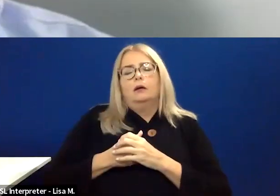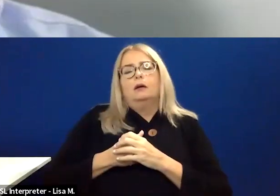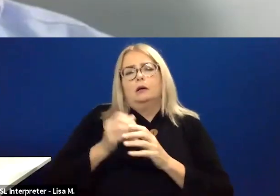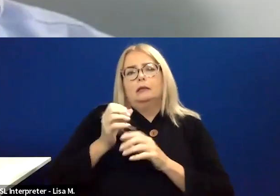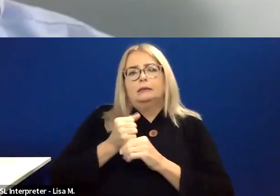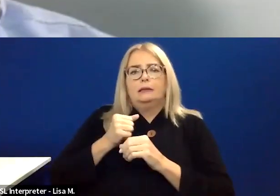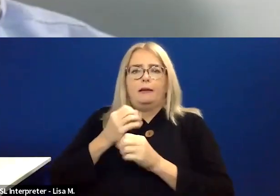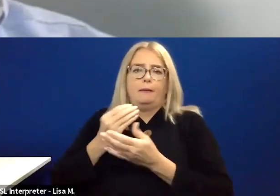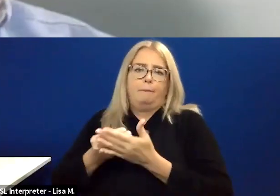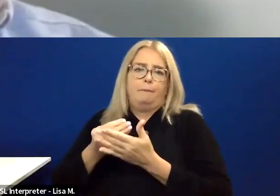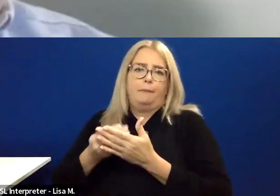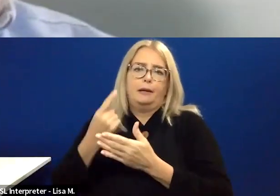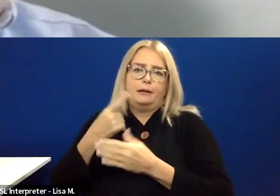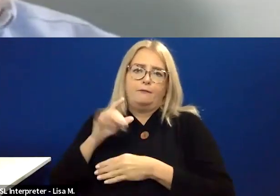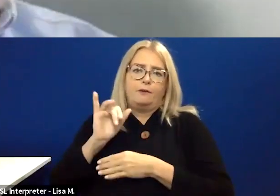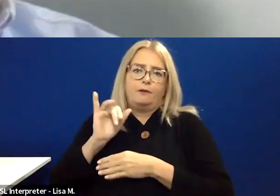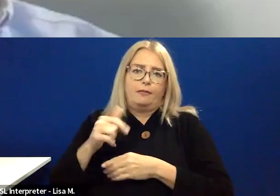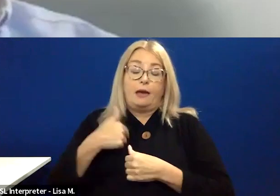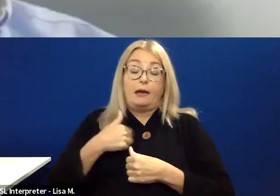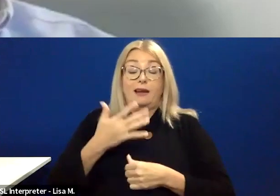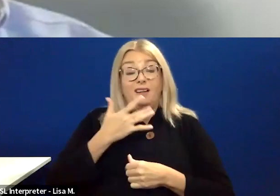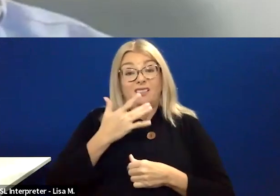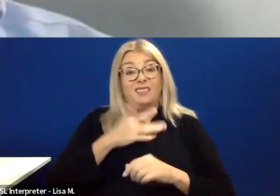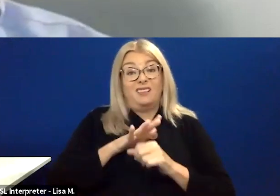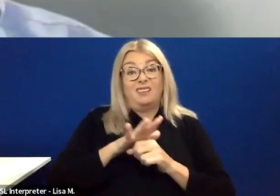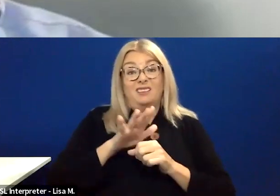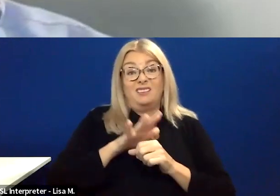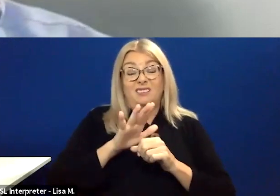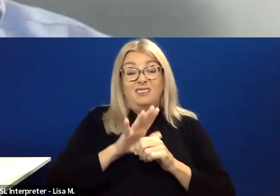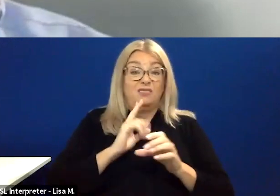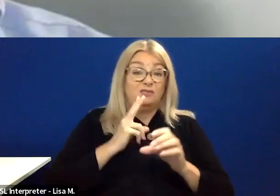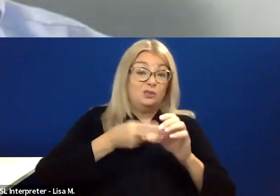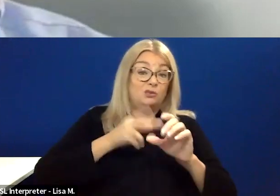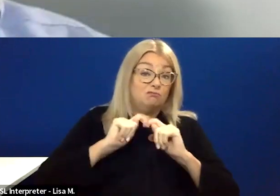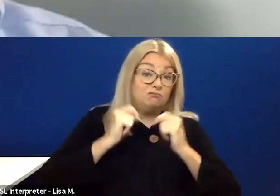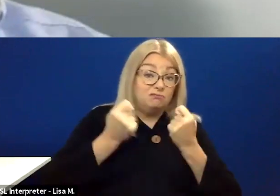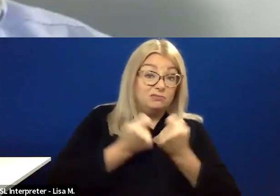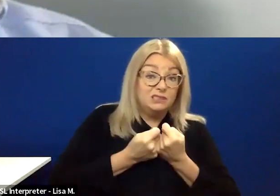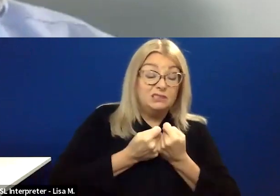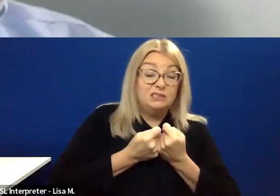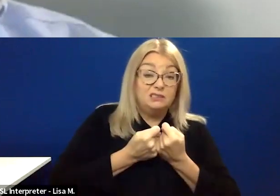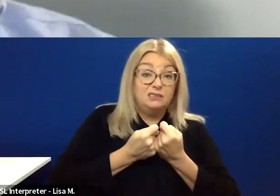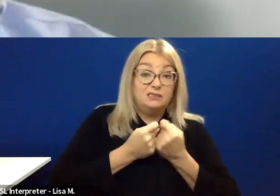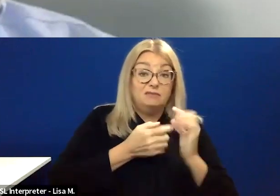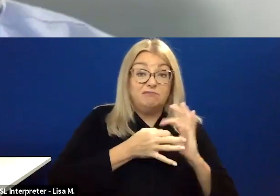do that and I was fortunate enough to be a member of one of the teams that was part of that uh and